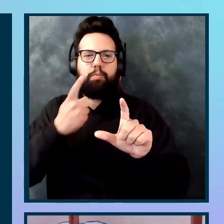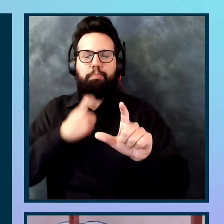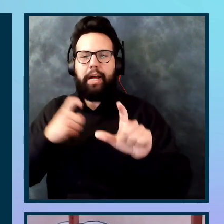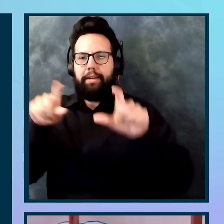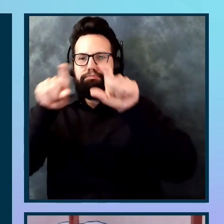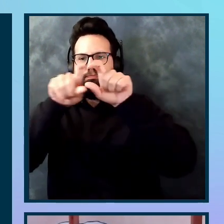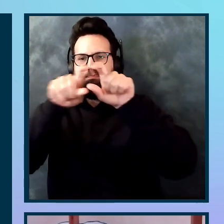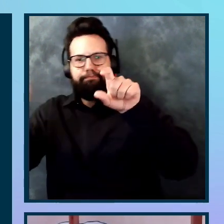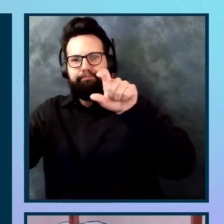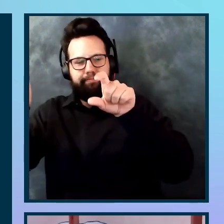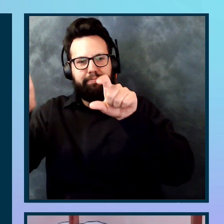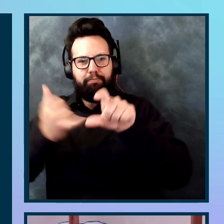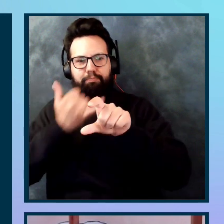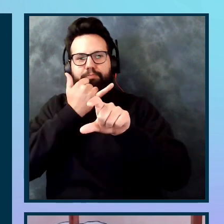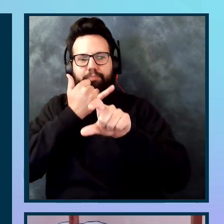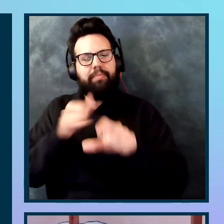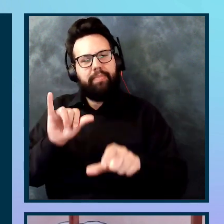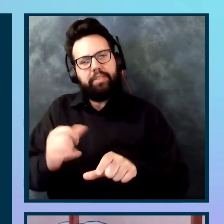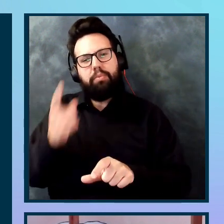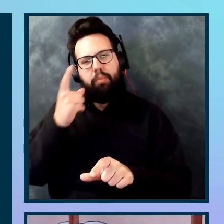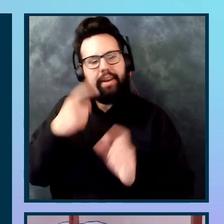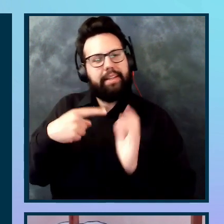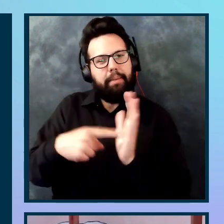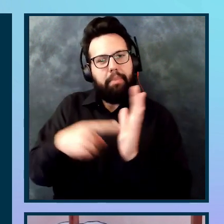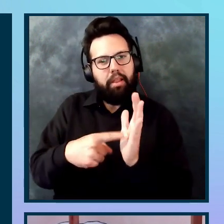That is one example of an acceptance criteria you might see in a story,